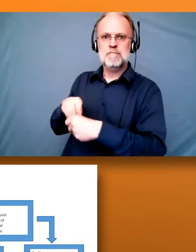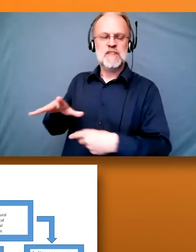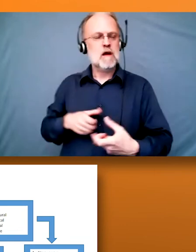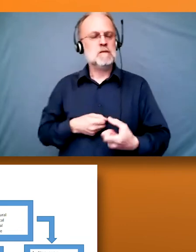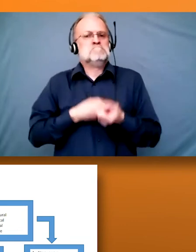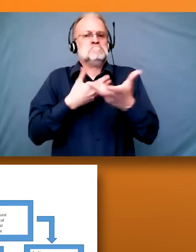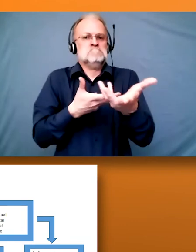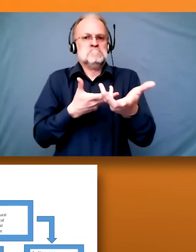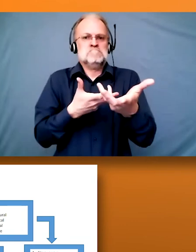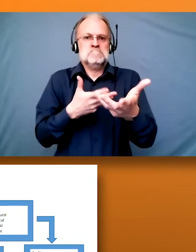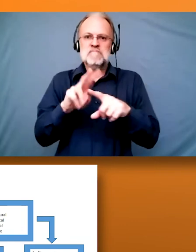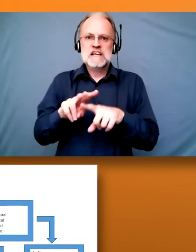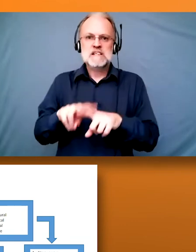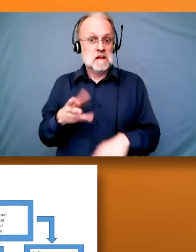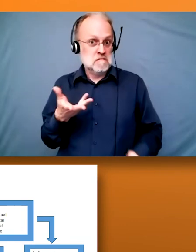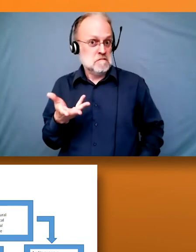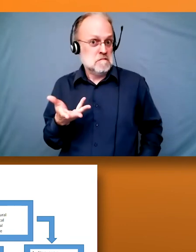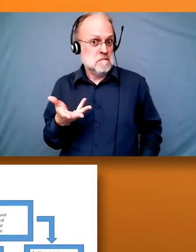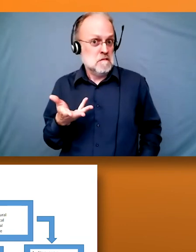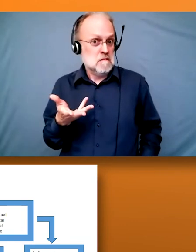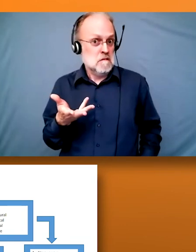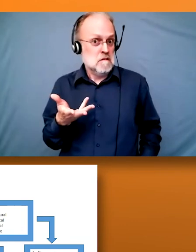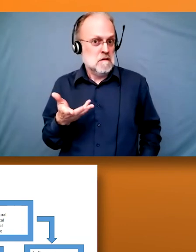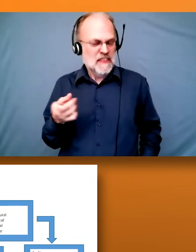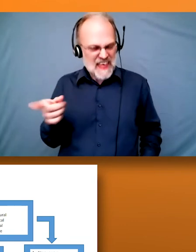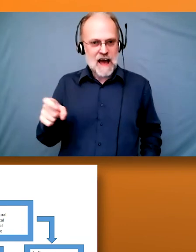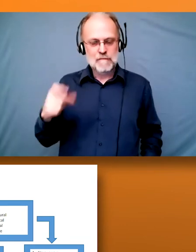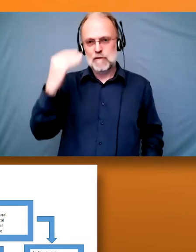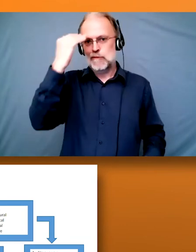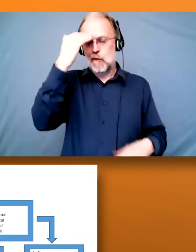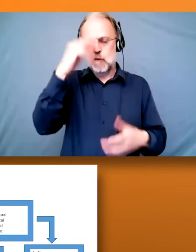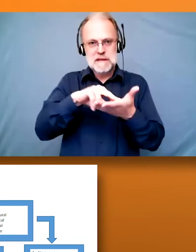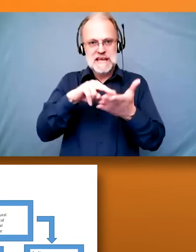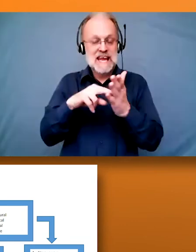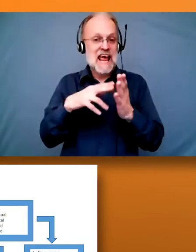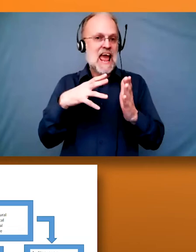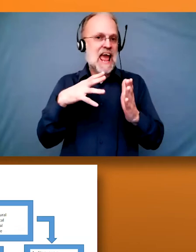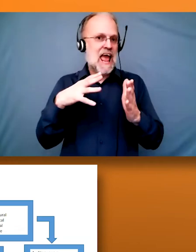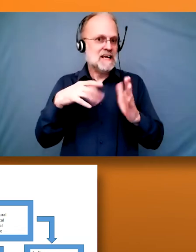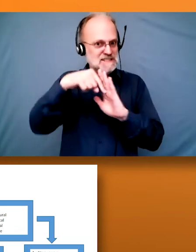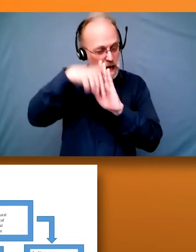of their internal lexicon or vocabulary, because they have to know the word in-depth